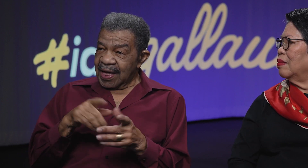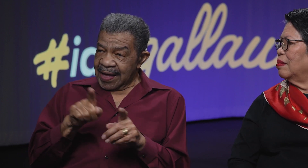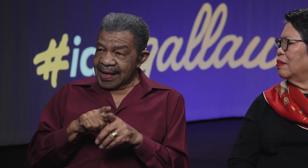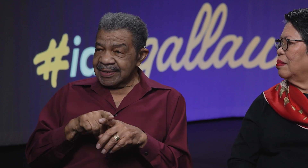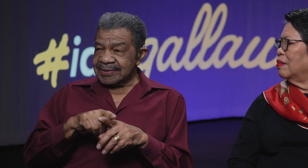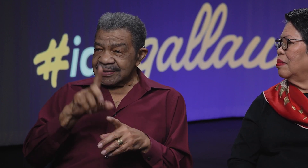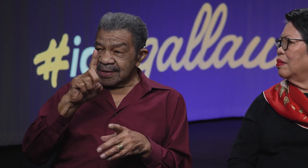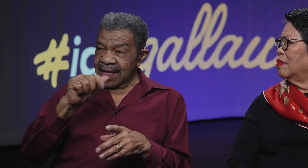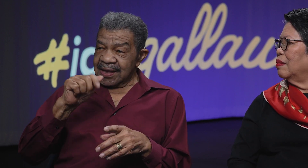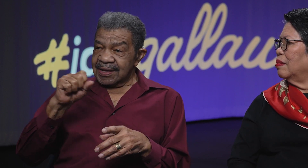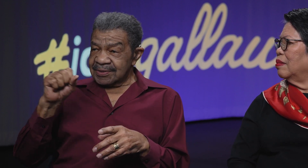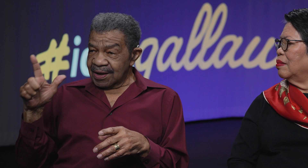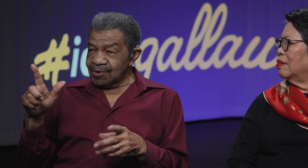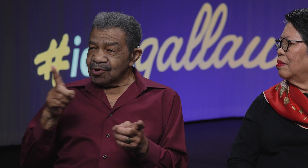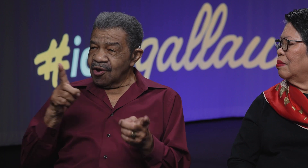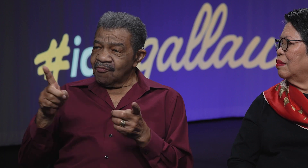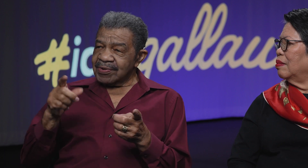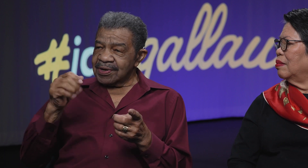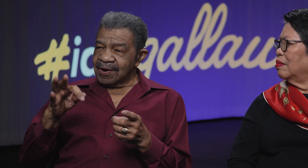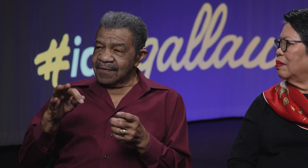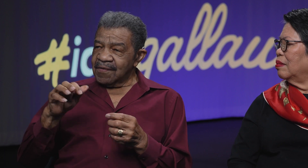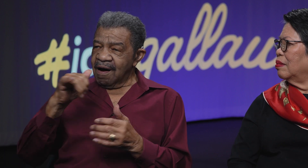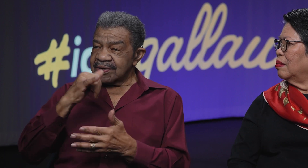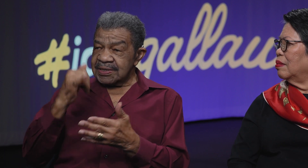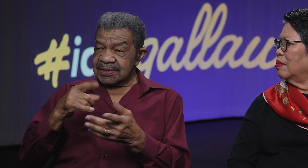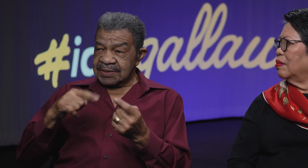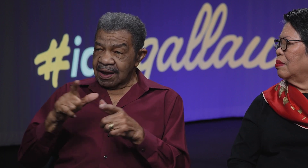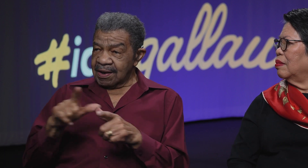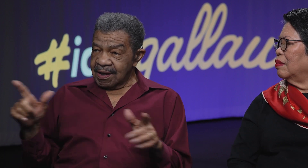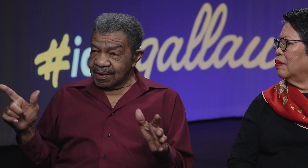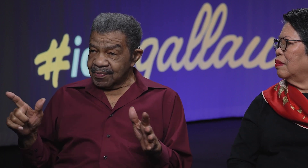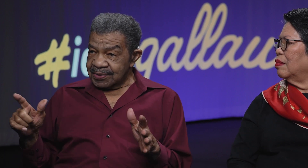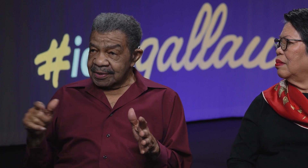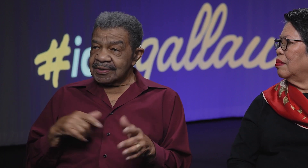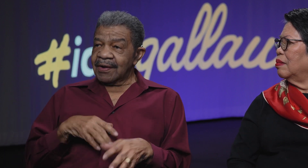as a DASL - Director of Artistic Sign Language.